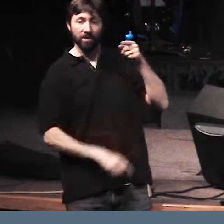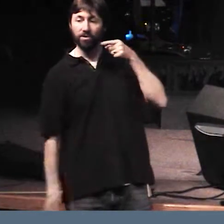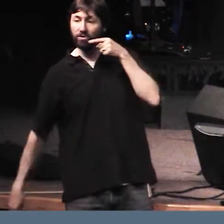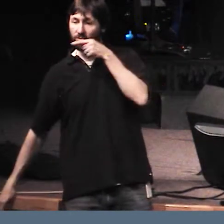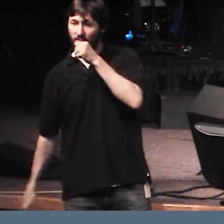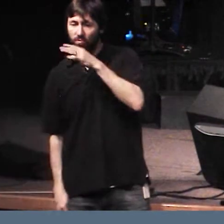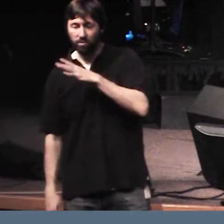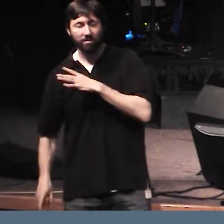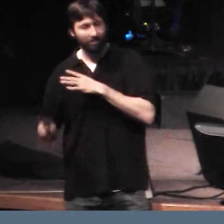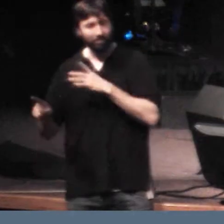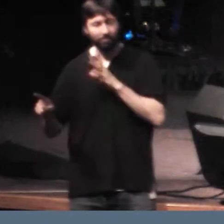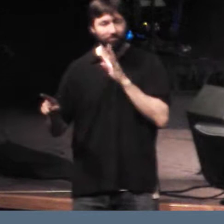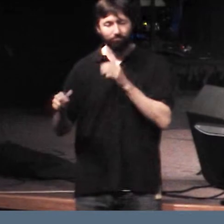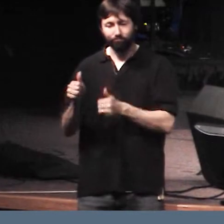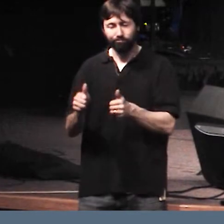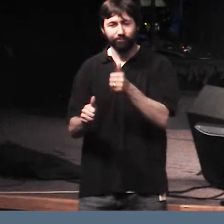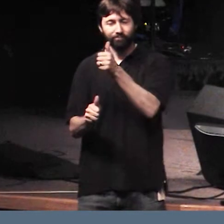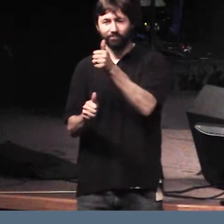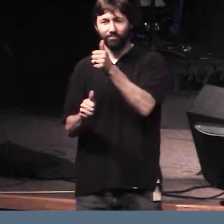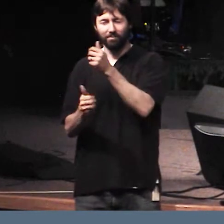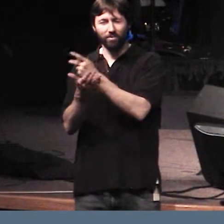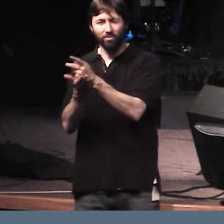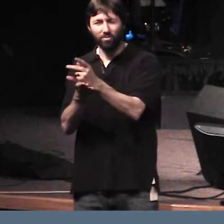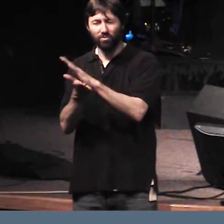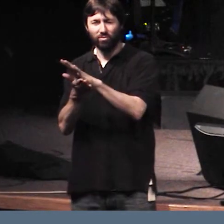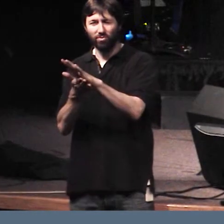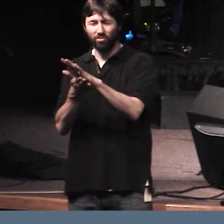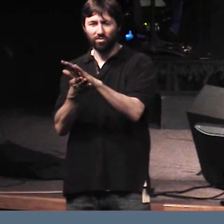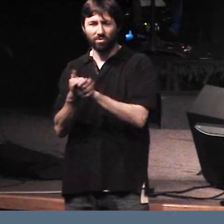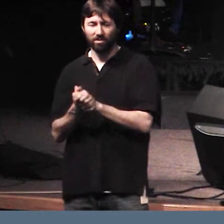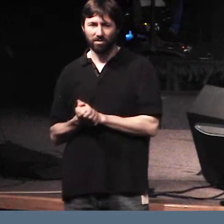noble character which points out that there's nothing flaky going on here